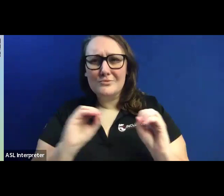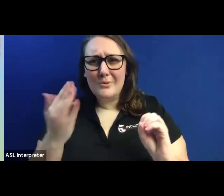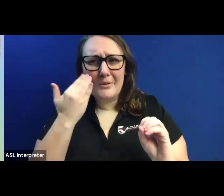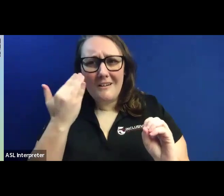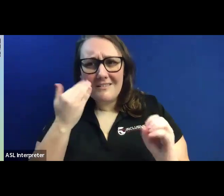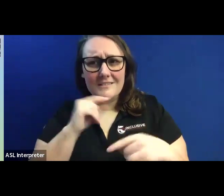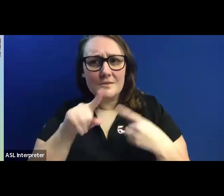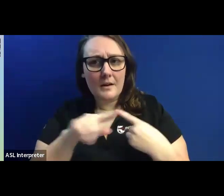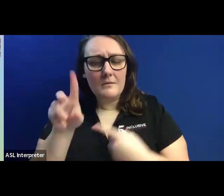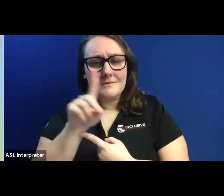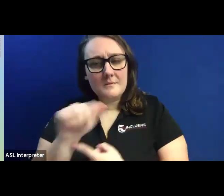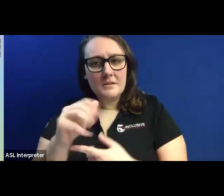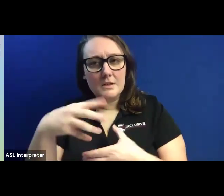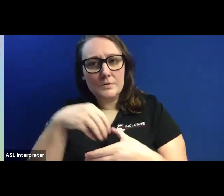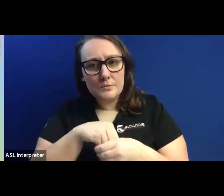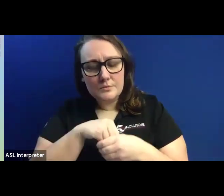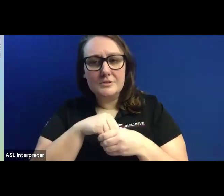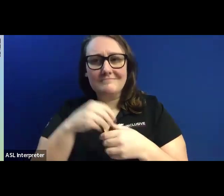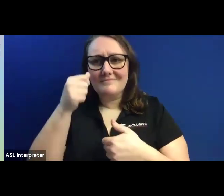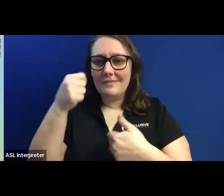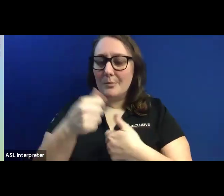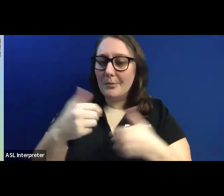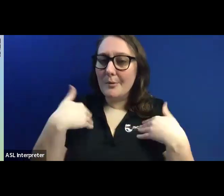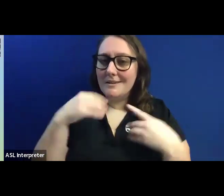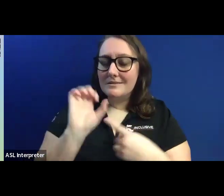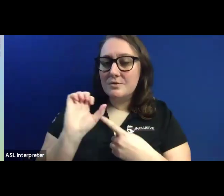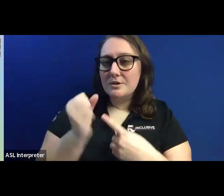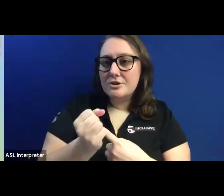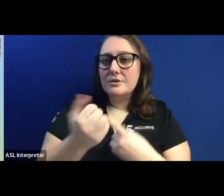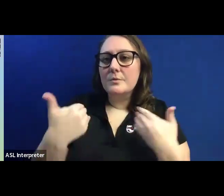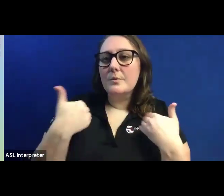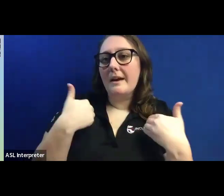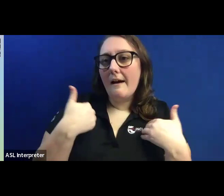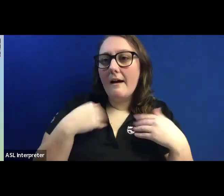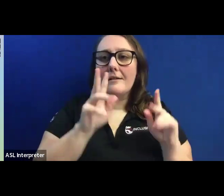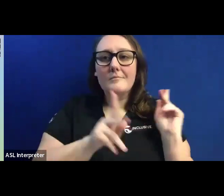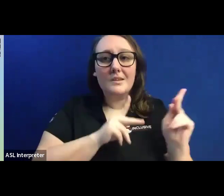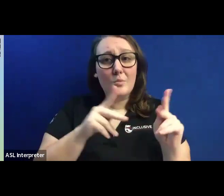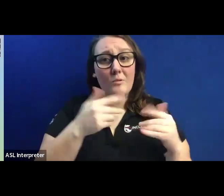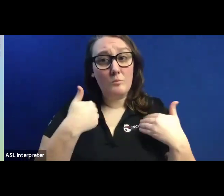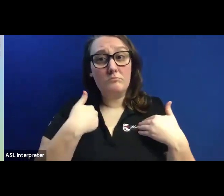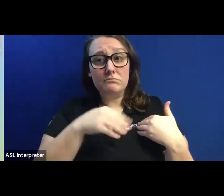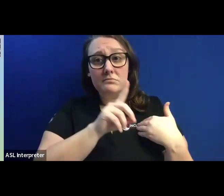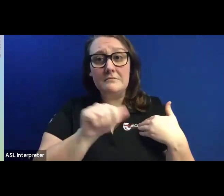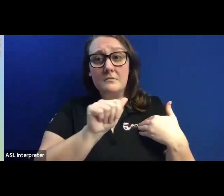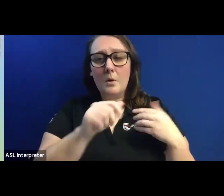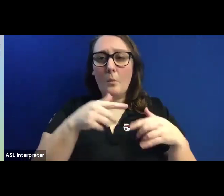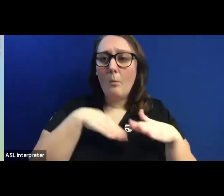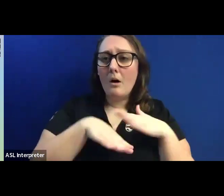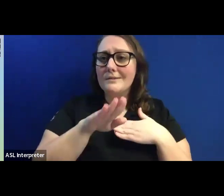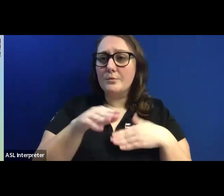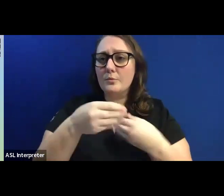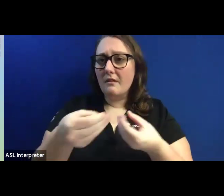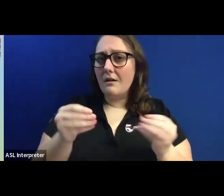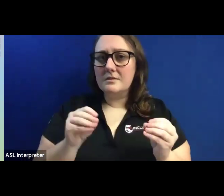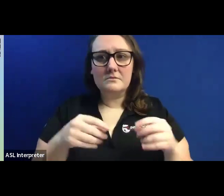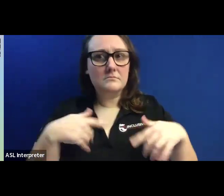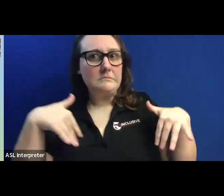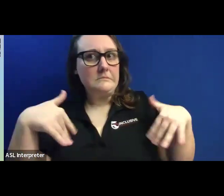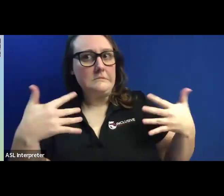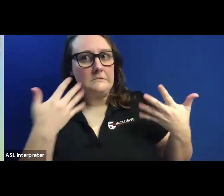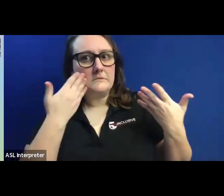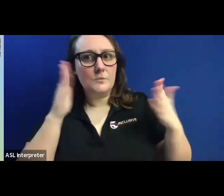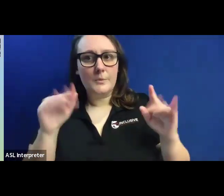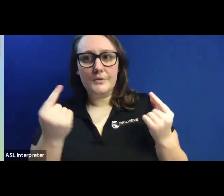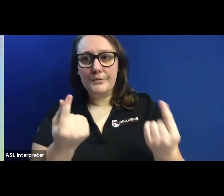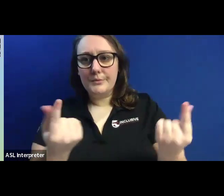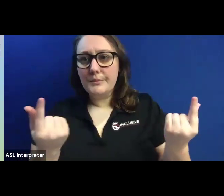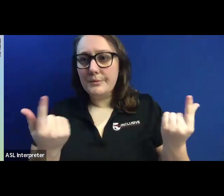So I remember we had situations where we had beneficiaries who were disabled who walked into the office, and we didn't even know what we were going to do or how we were going to help.